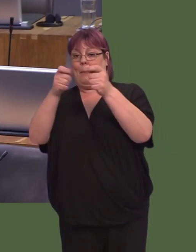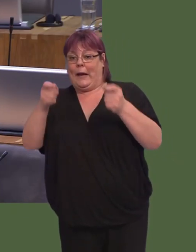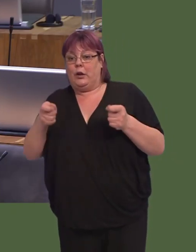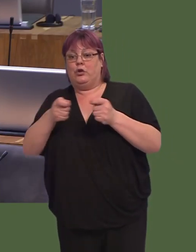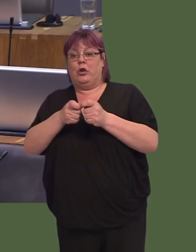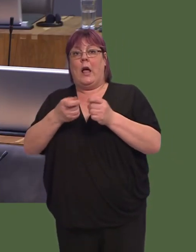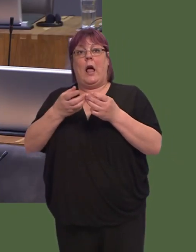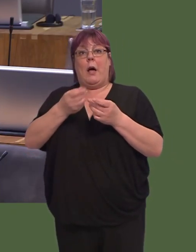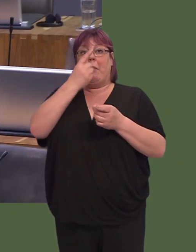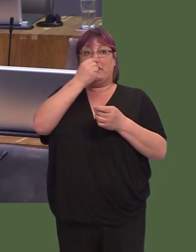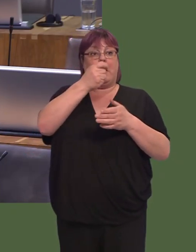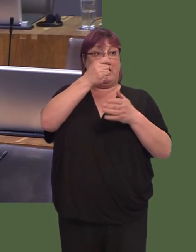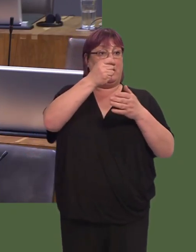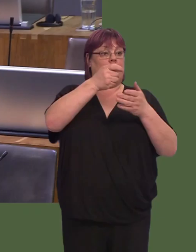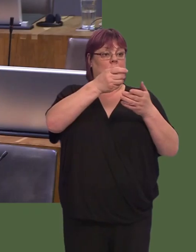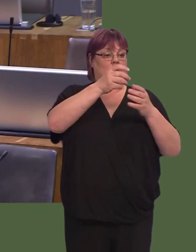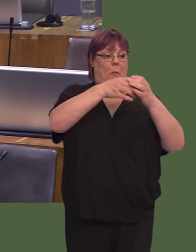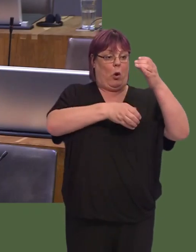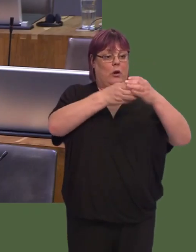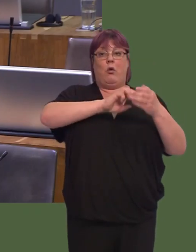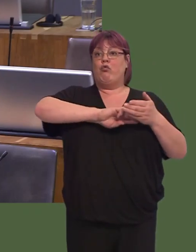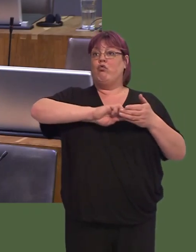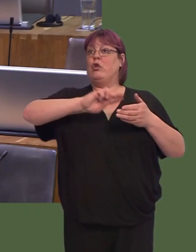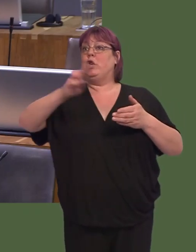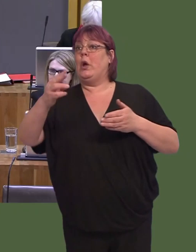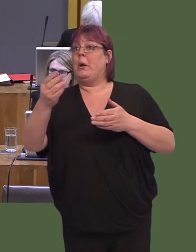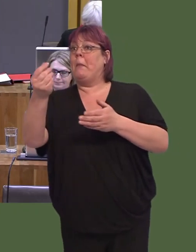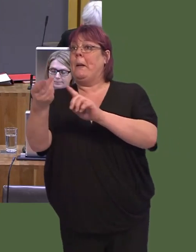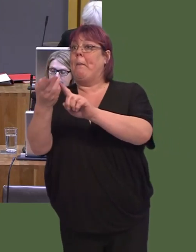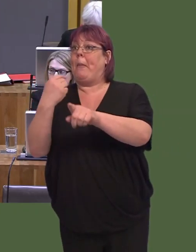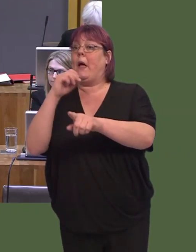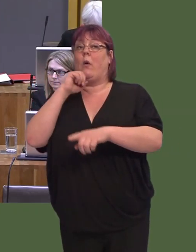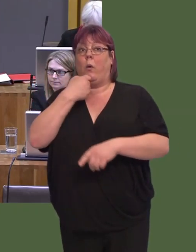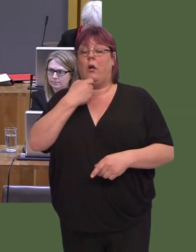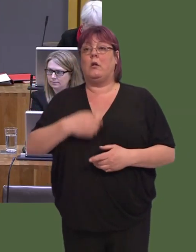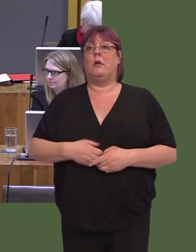The Minister for environment is, in fact, making a statement on recycling in Wales later on in today's agenda.